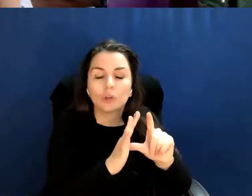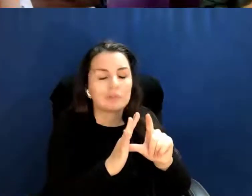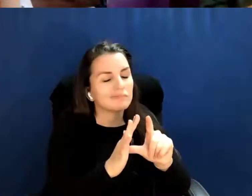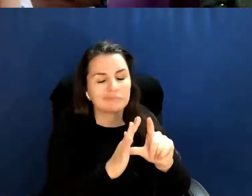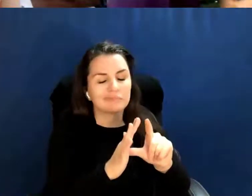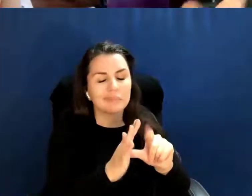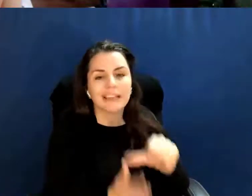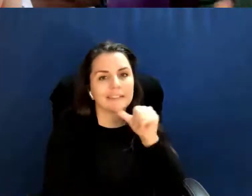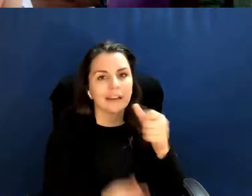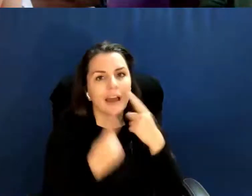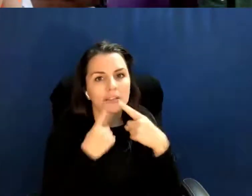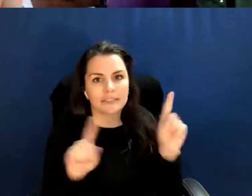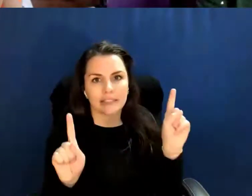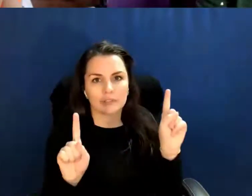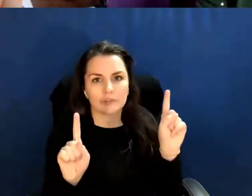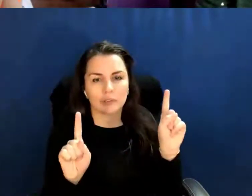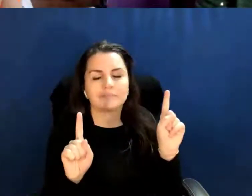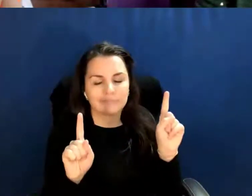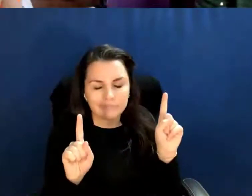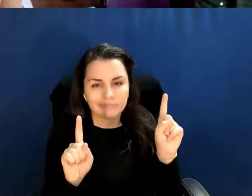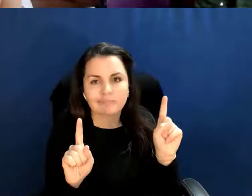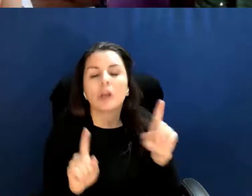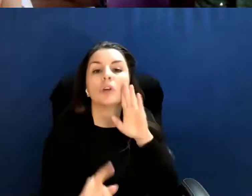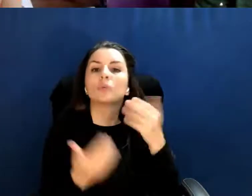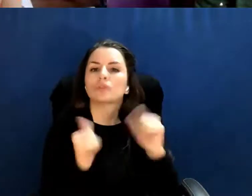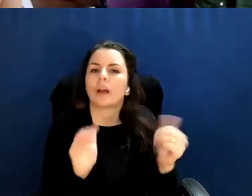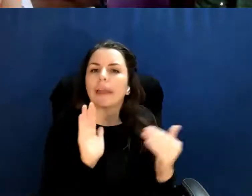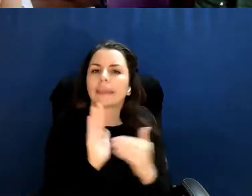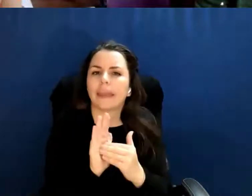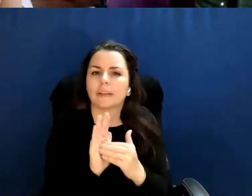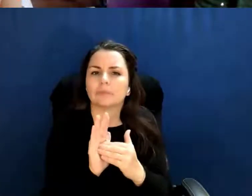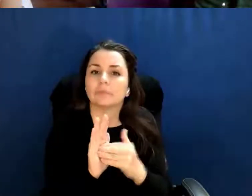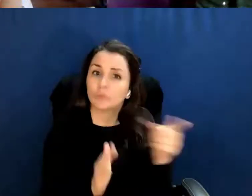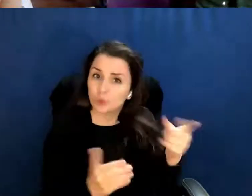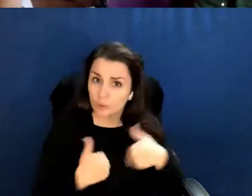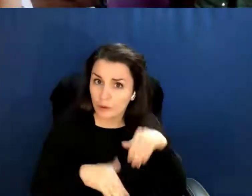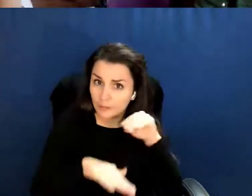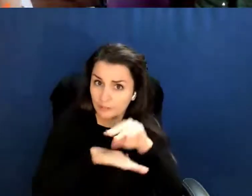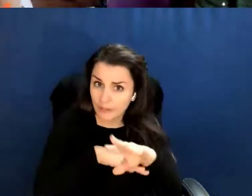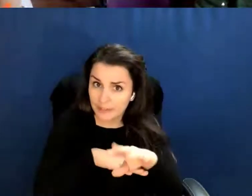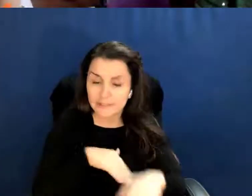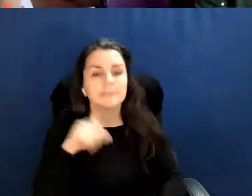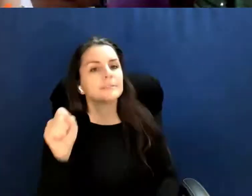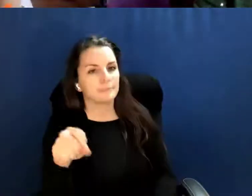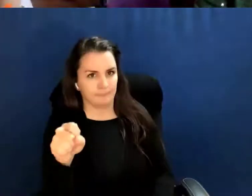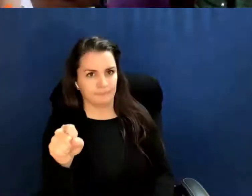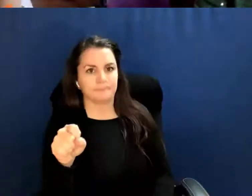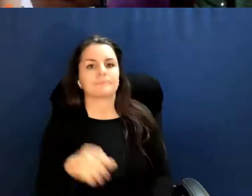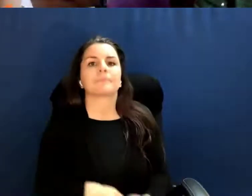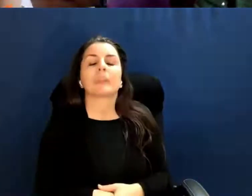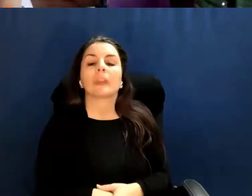and you're going to come back and try again? Lisa Chadwick: Oh, yes. So, actually, if you didn't see,